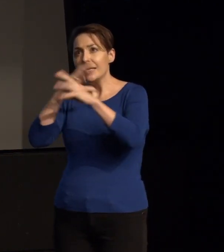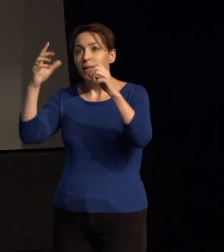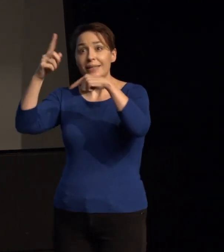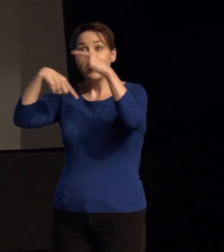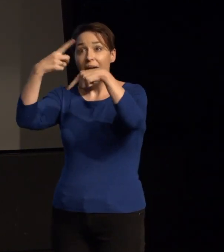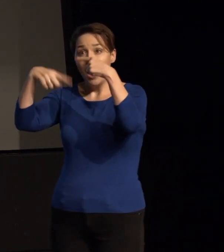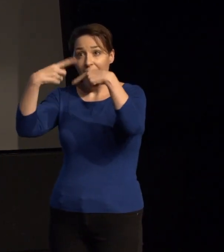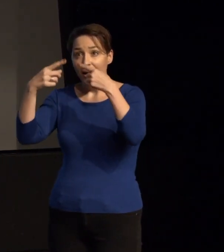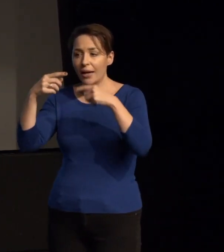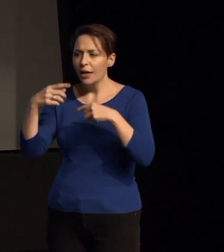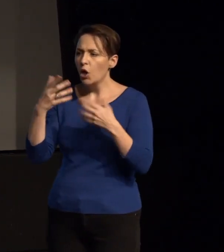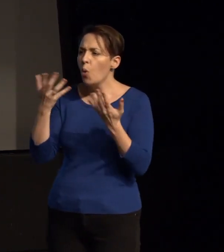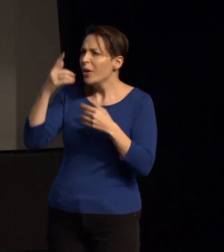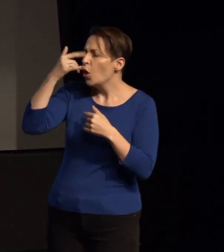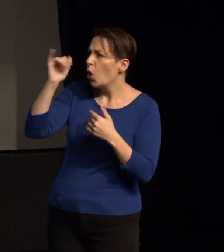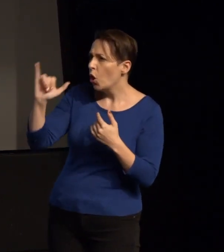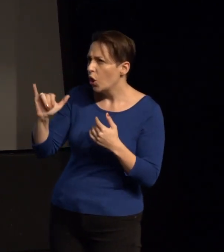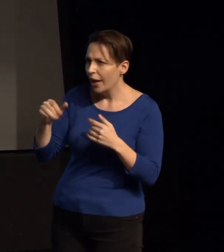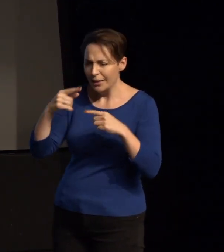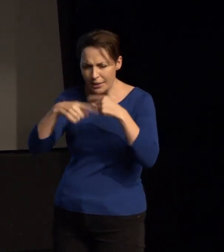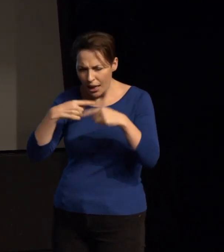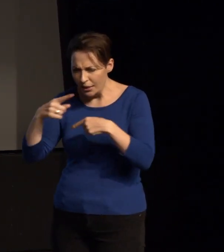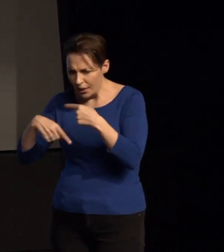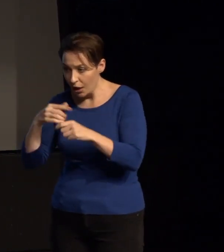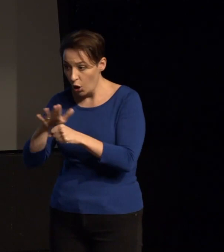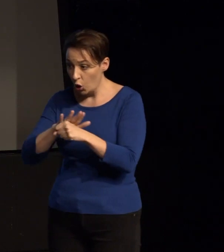They have to envision the signs for those pictures,